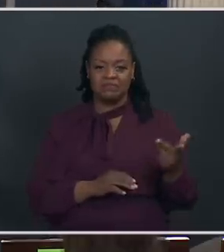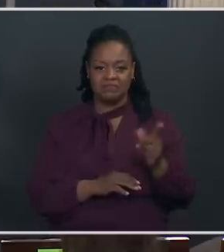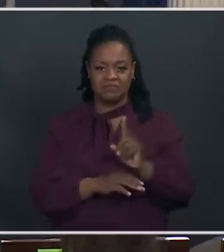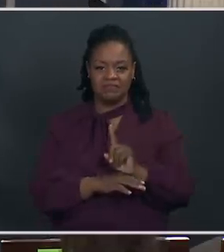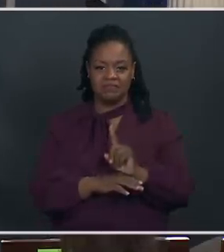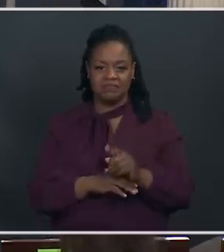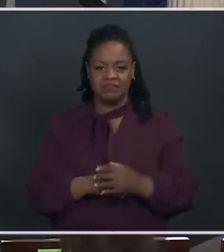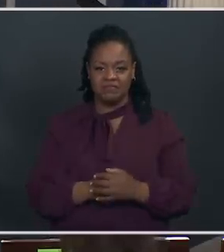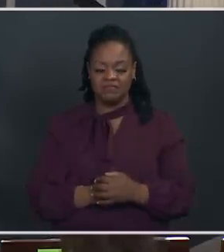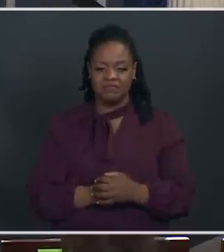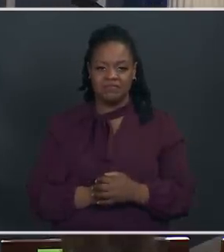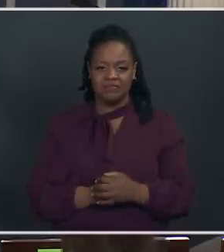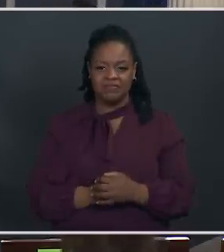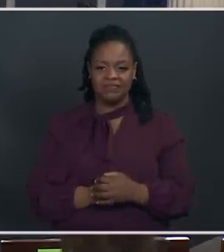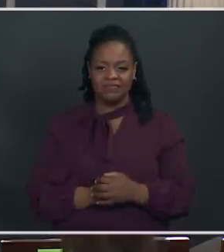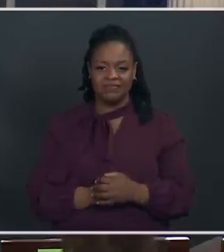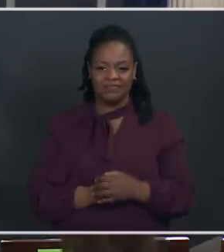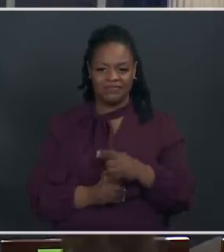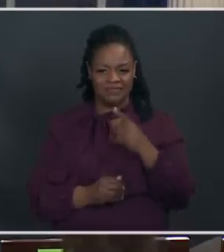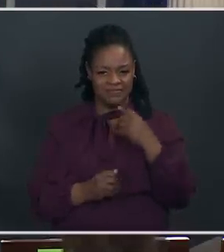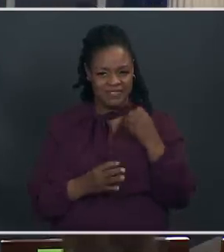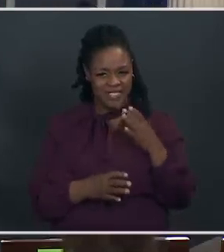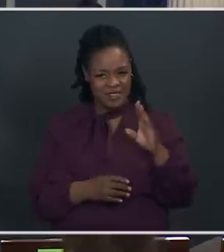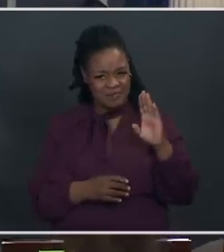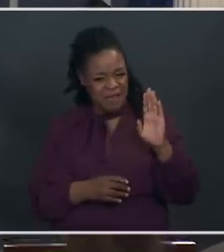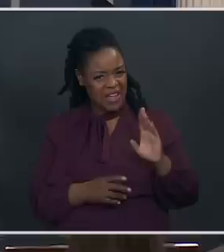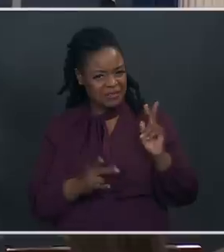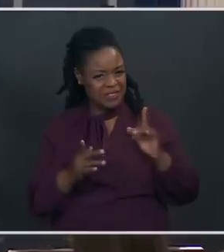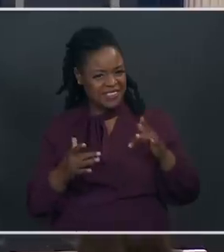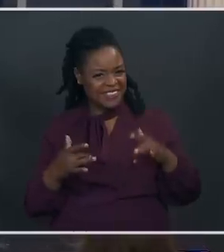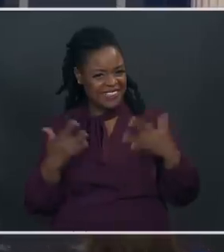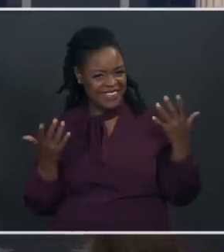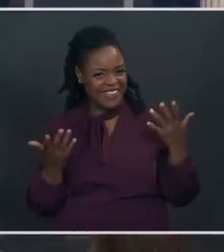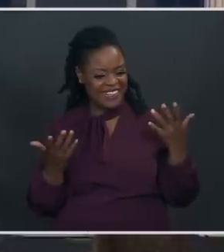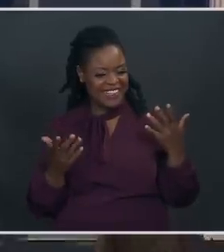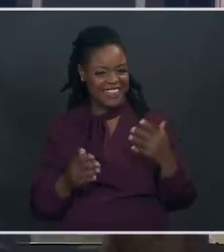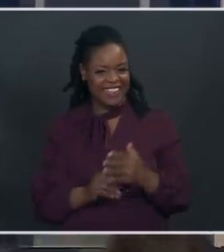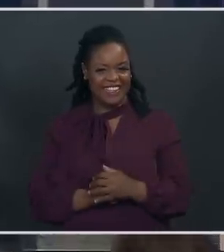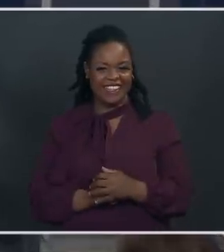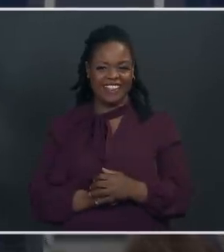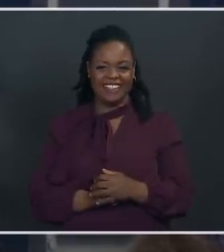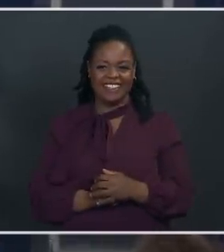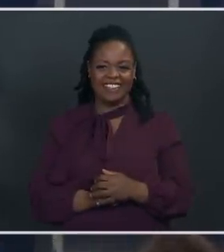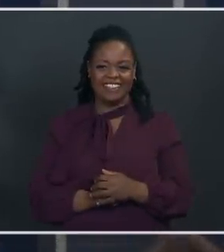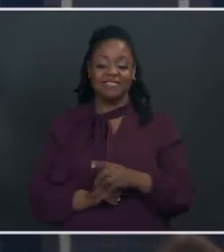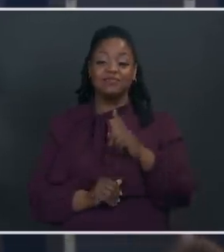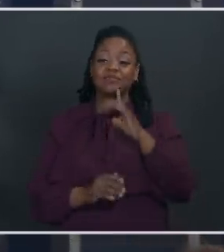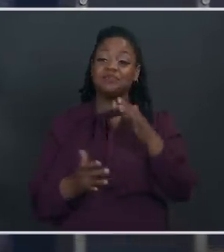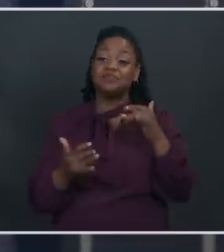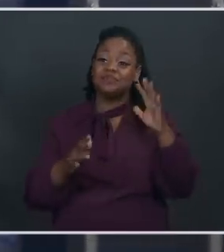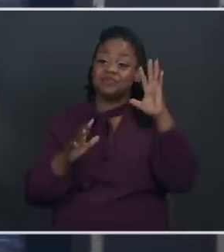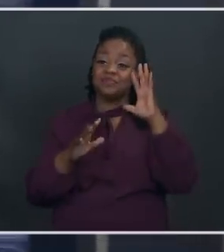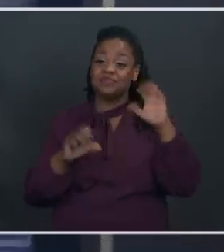It's a big day for Boston every day. Thank you, everybody. Today, President Biden will build on the actions